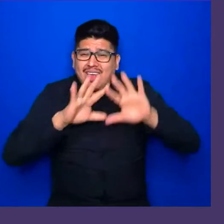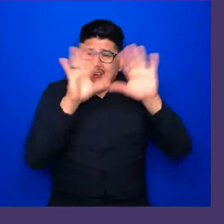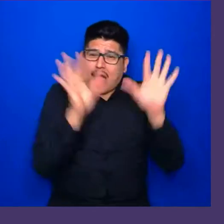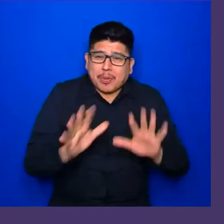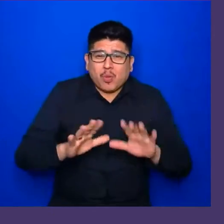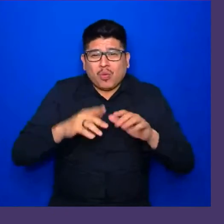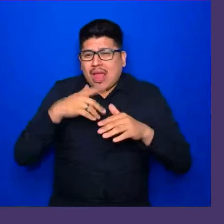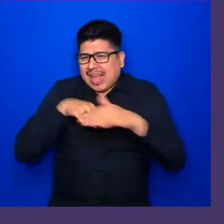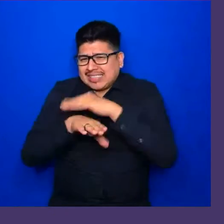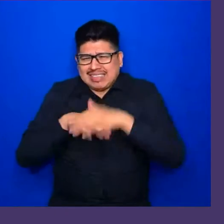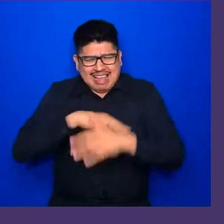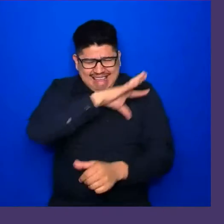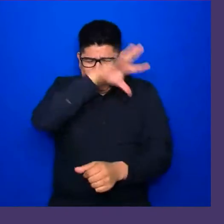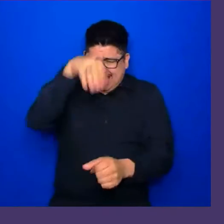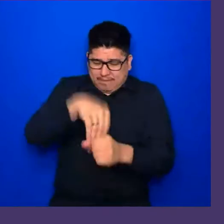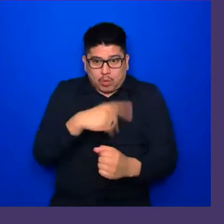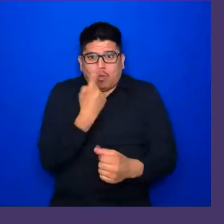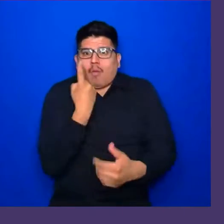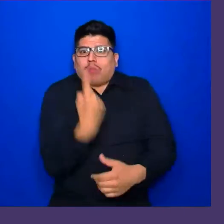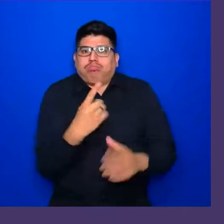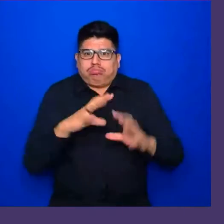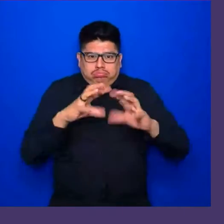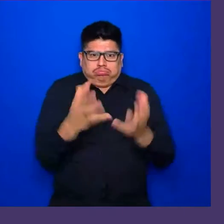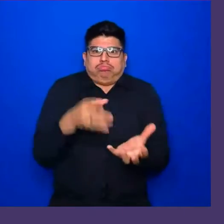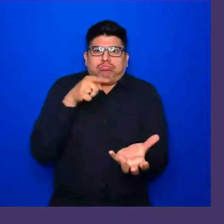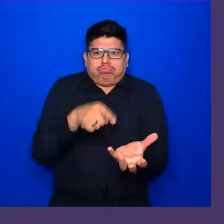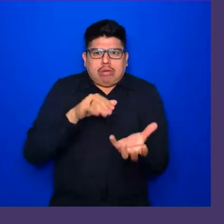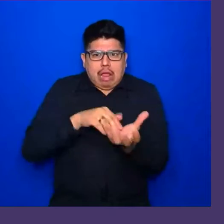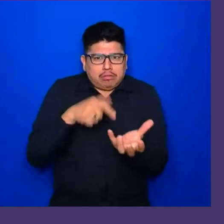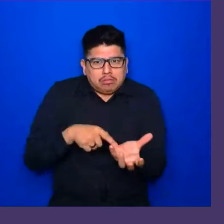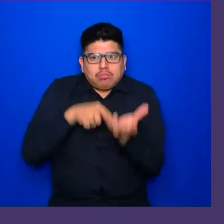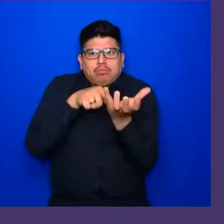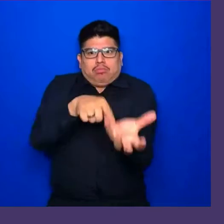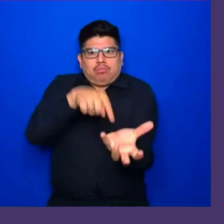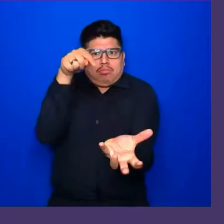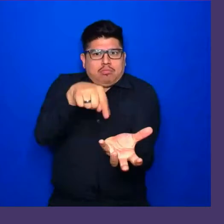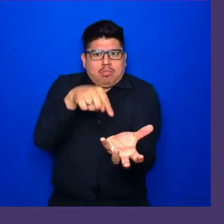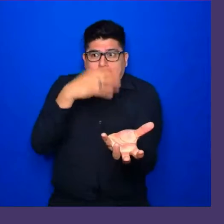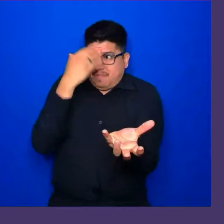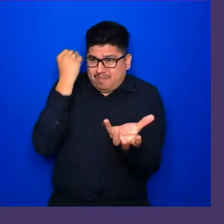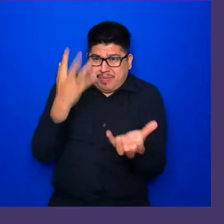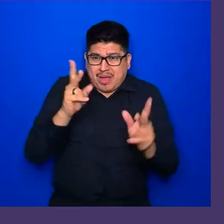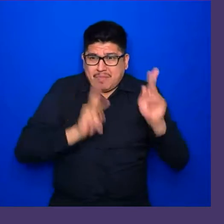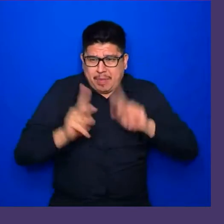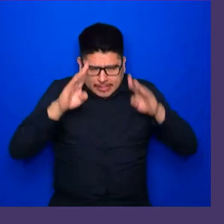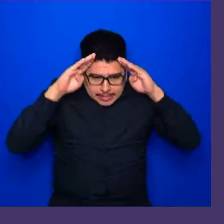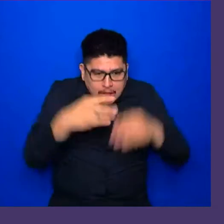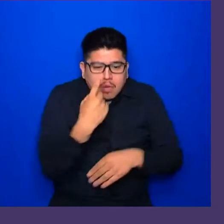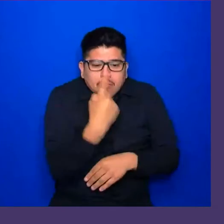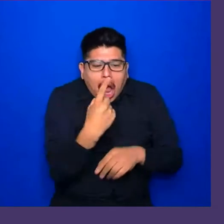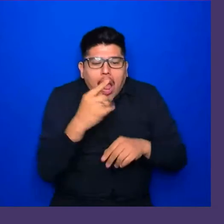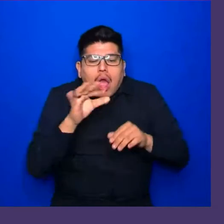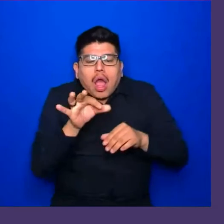How do we bring that forward? Because a lot of times people focus on one aspect. Public transportation, which is still important.